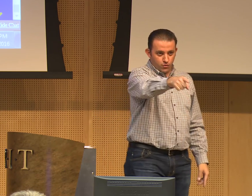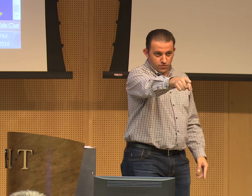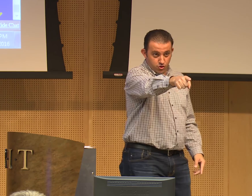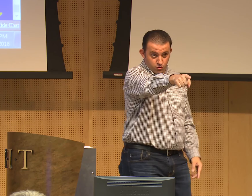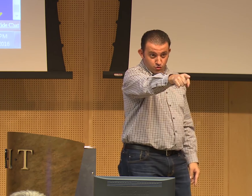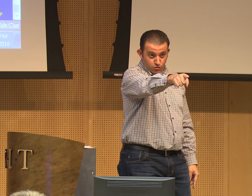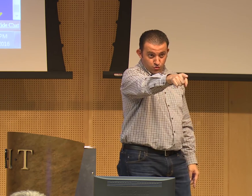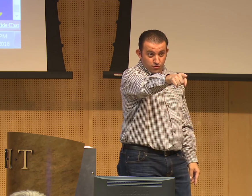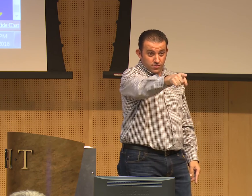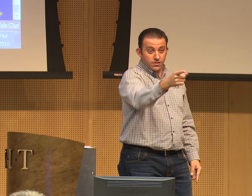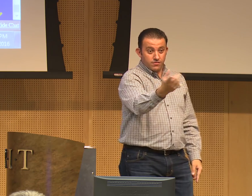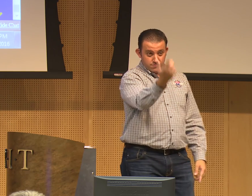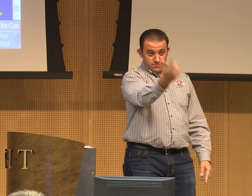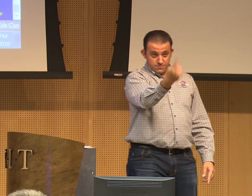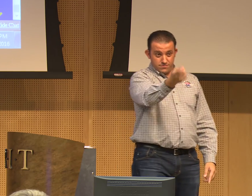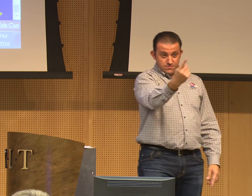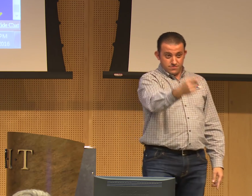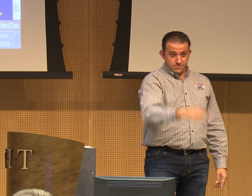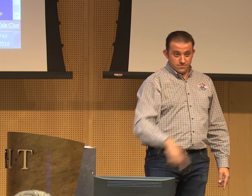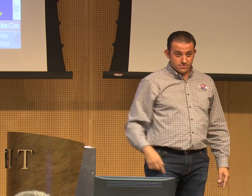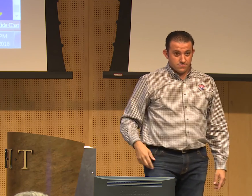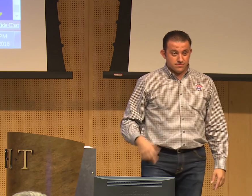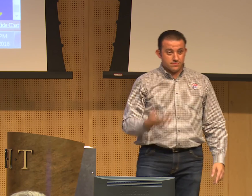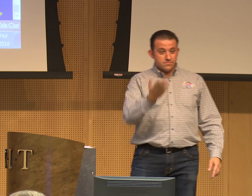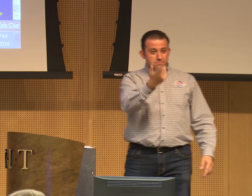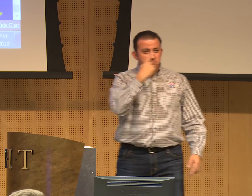No, yeah. Yeah, you. Yeah, you. Come here. You, come here.